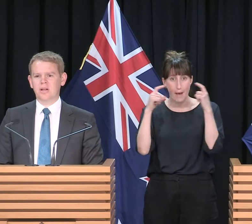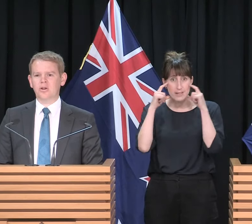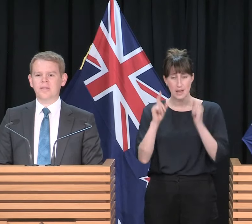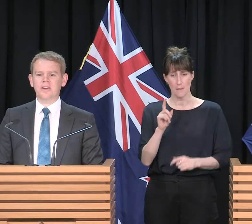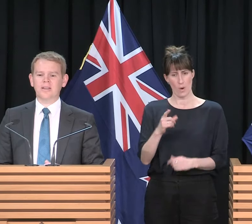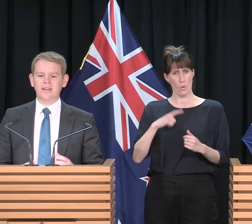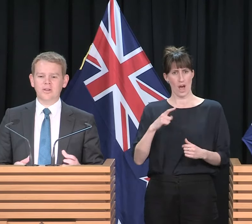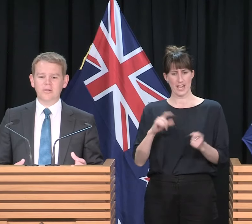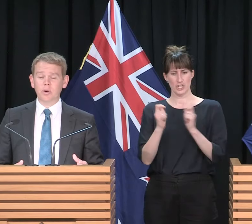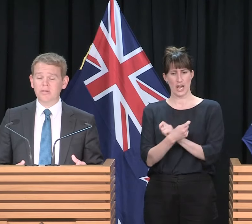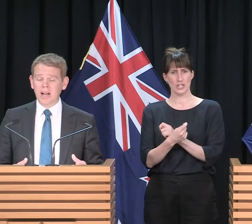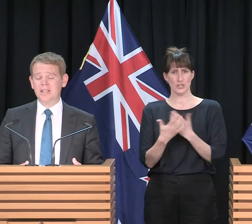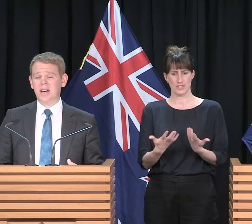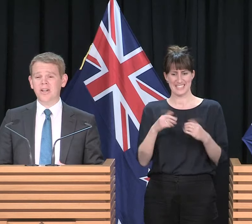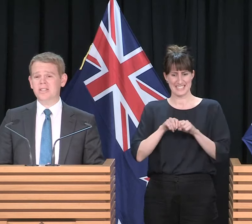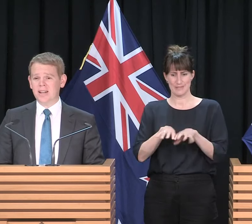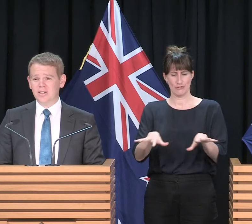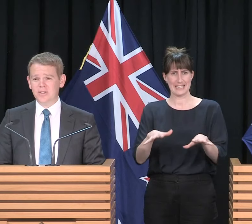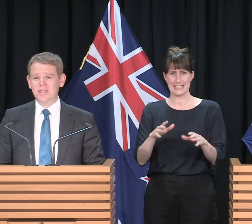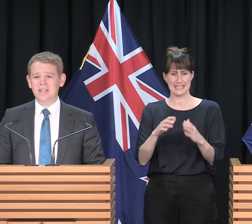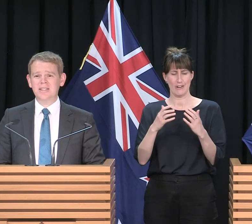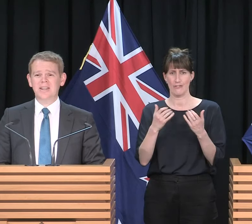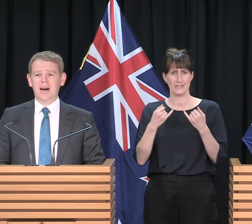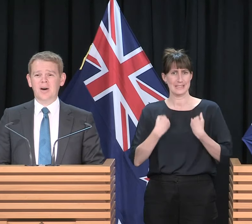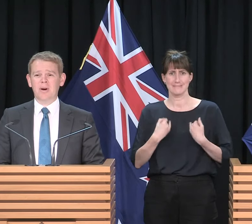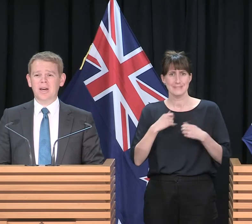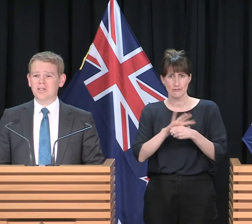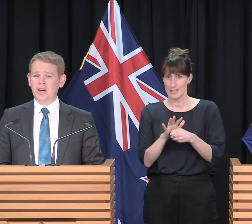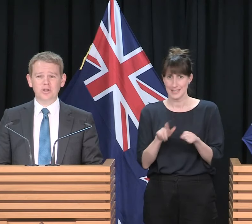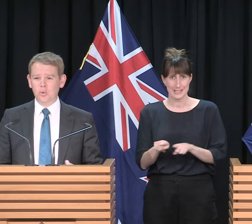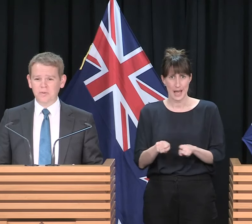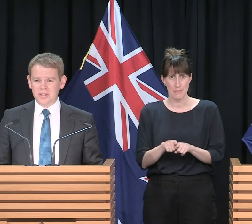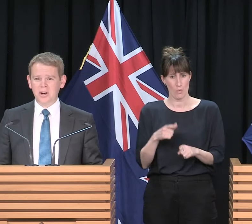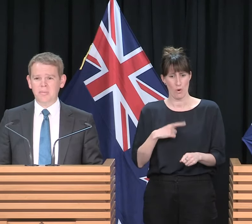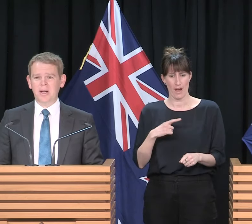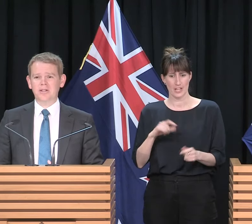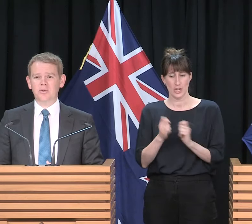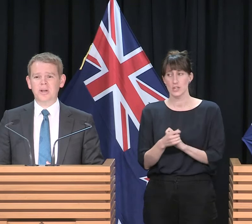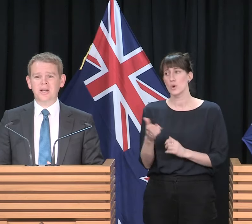Good afternoon and welcome to the last day of school.